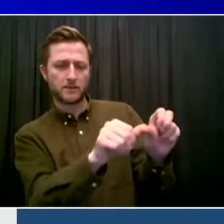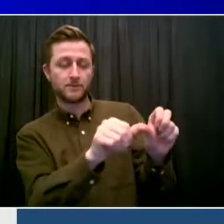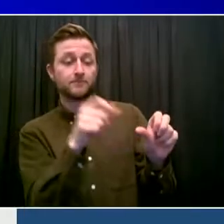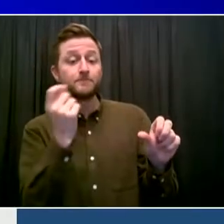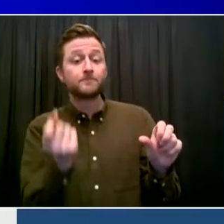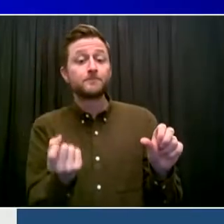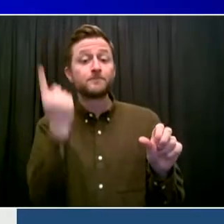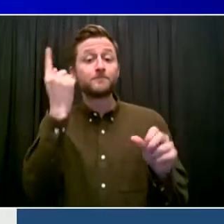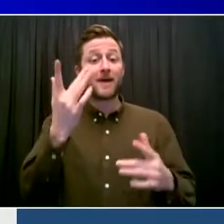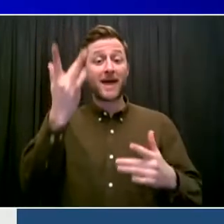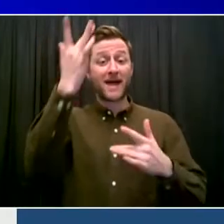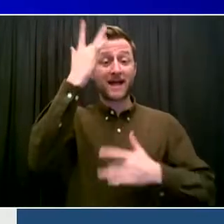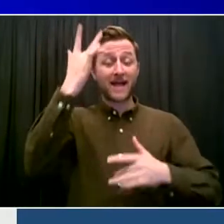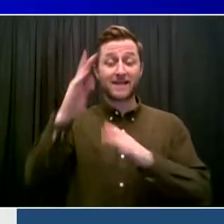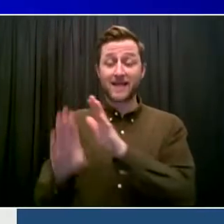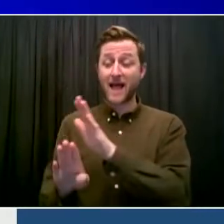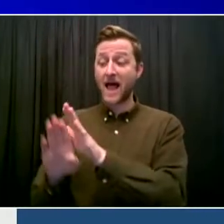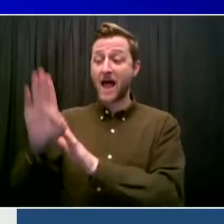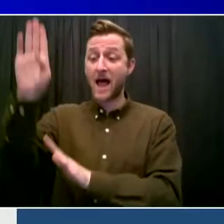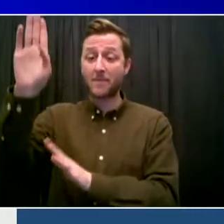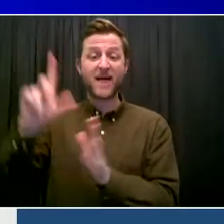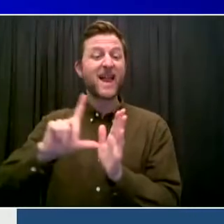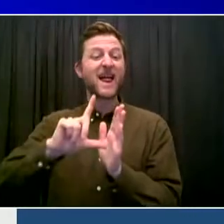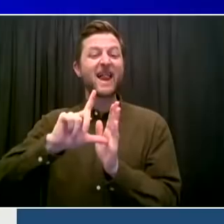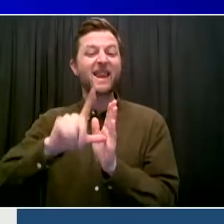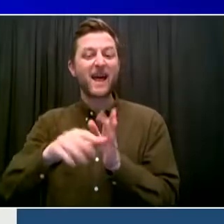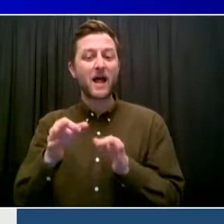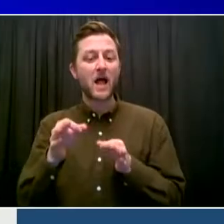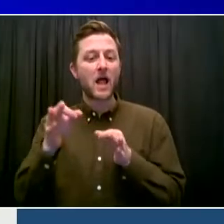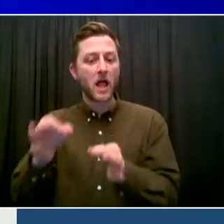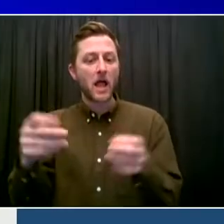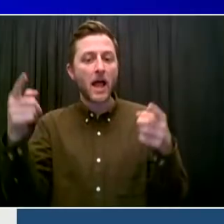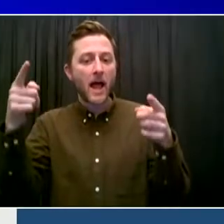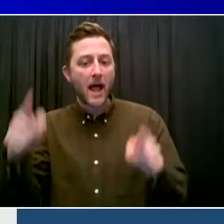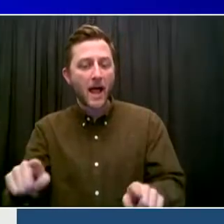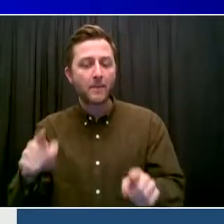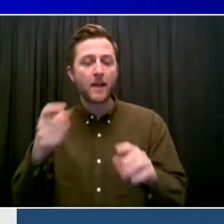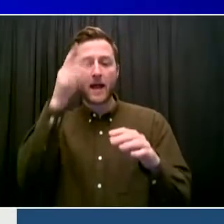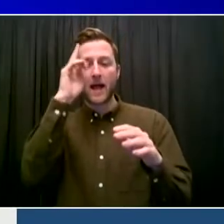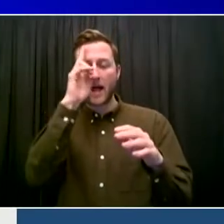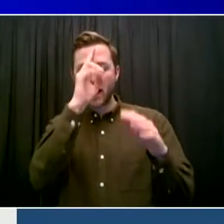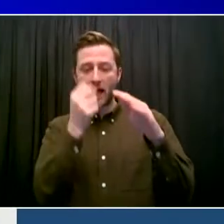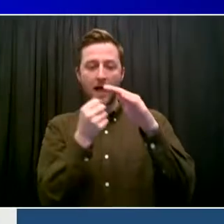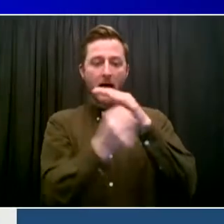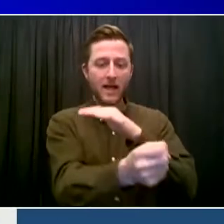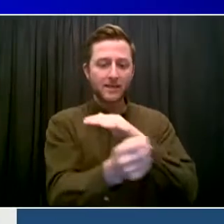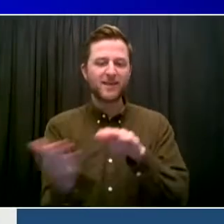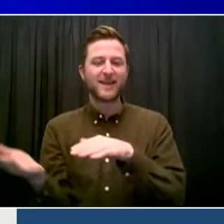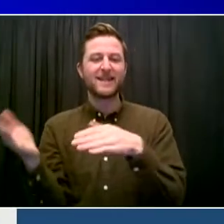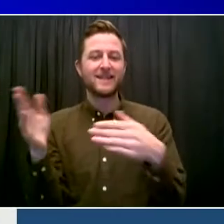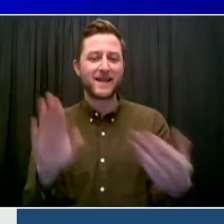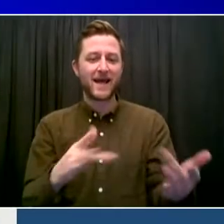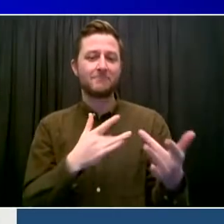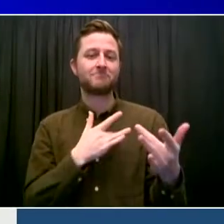CLOSELY. REMEMBER HOSPITALIZATION AND DEATH RATES